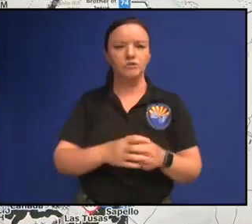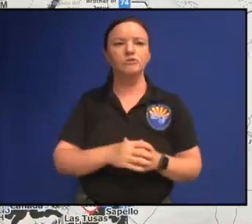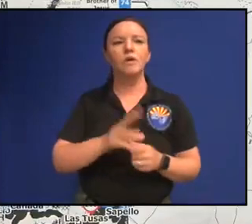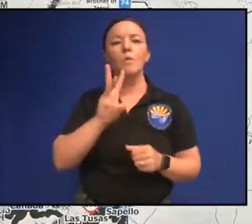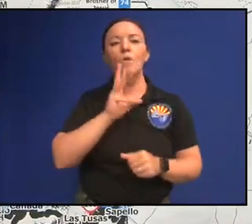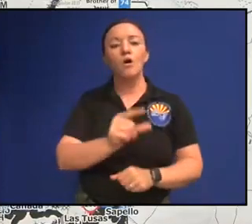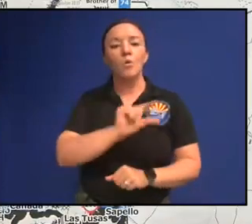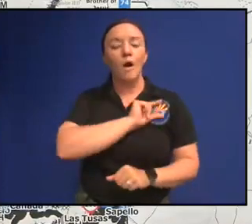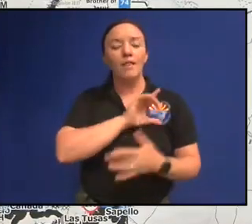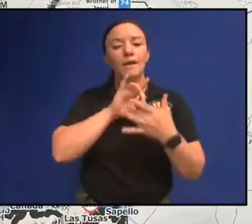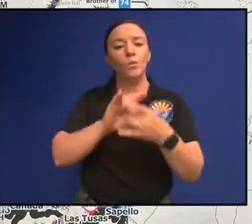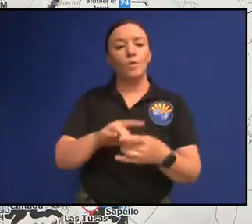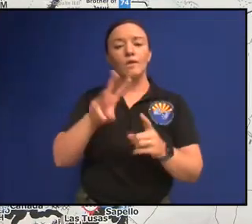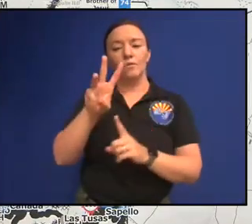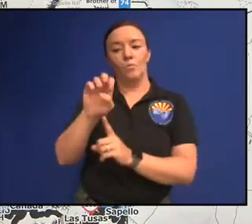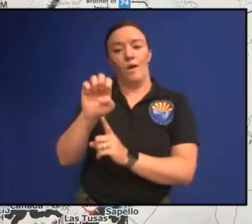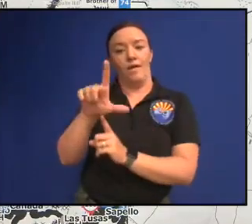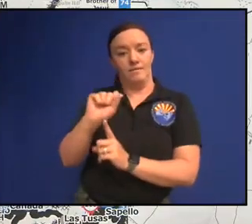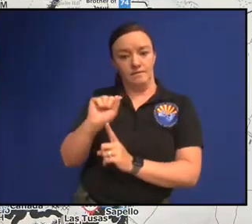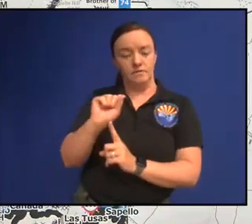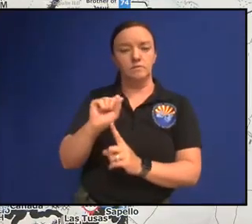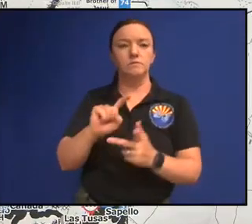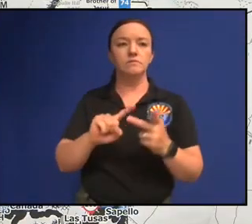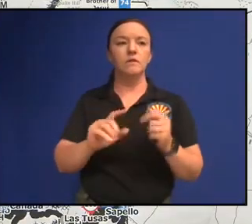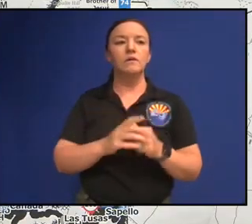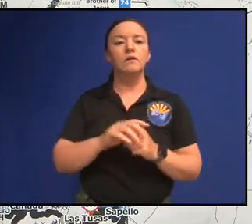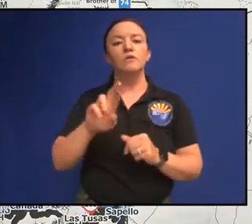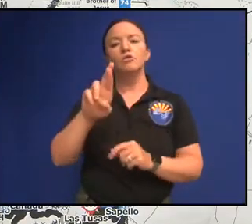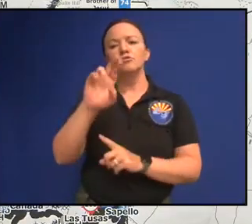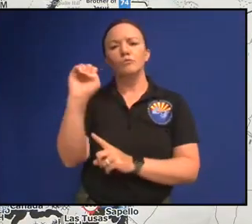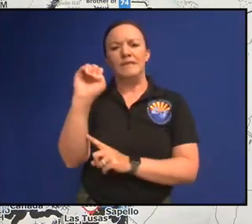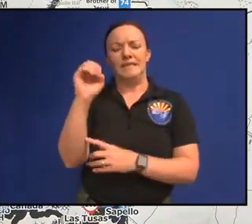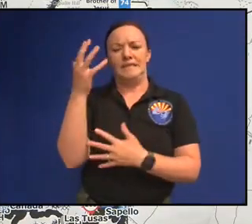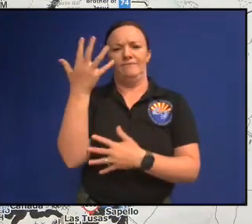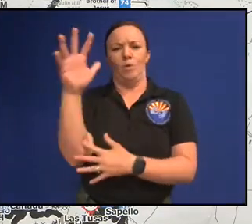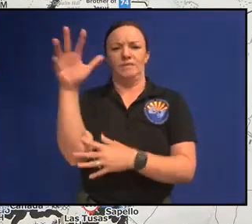HEALTH NEEDS, WATER QUALITY PERTAINING TO WELLS,